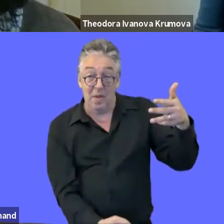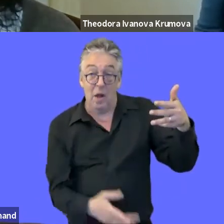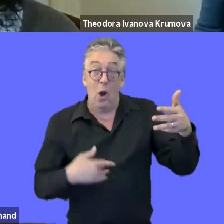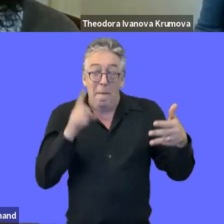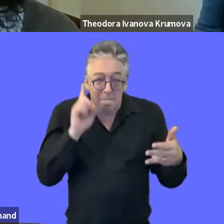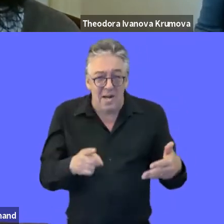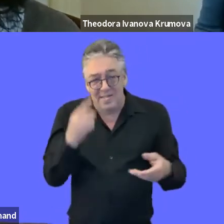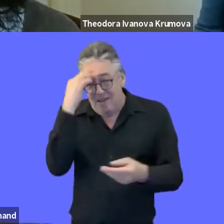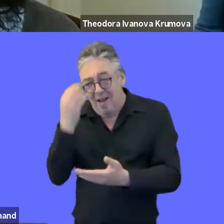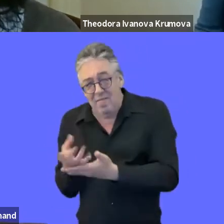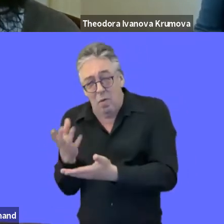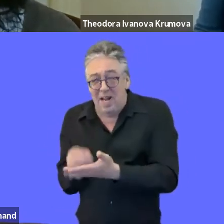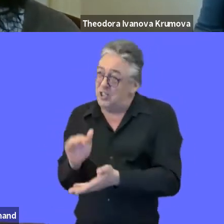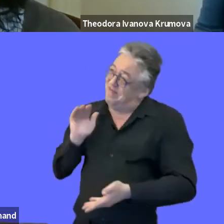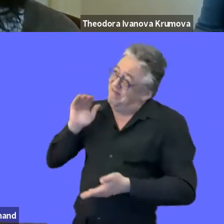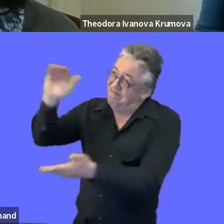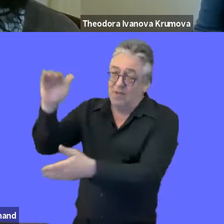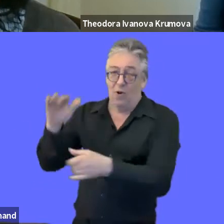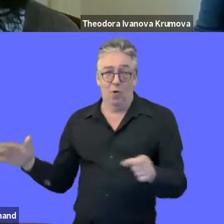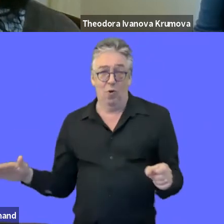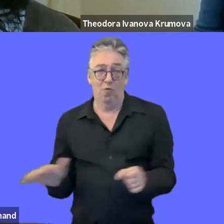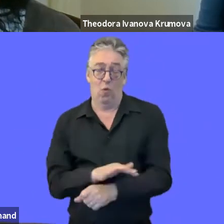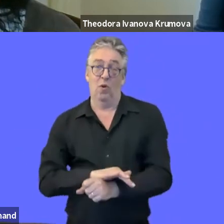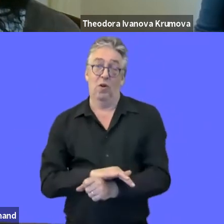So, ideally, my advice is when drafting is to present the fact